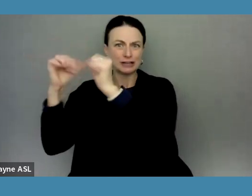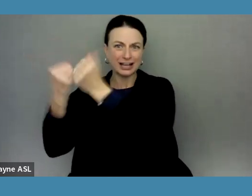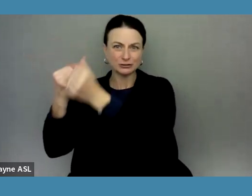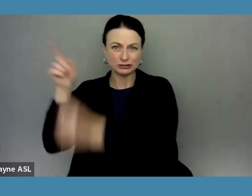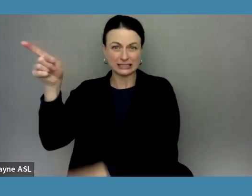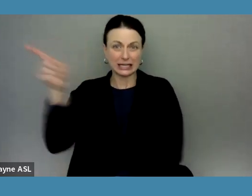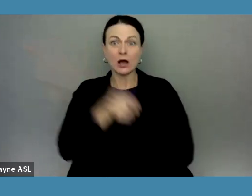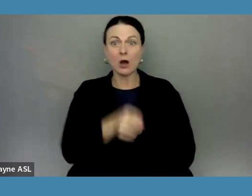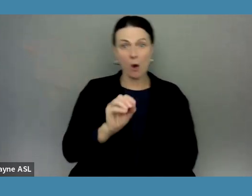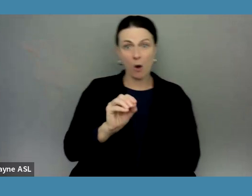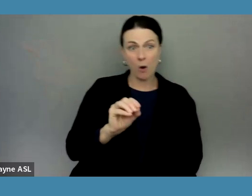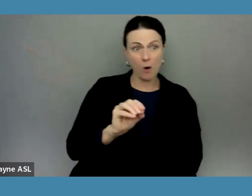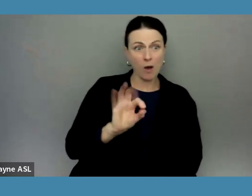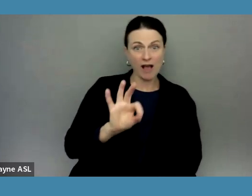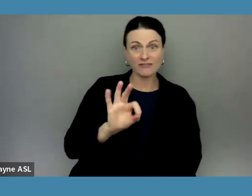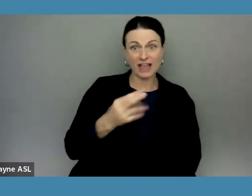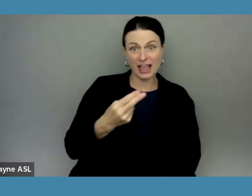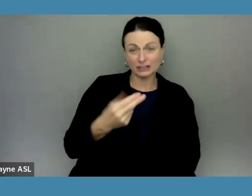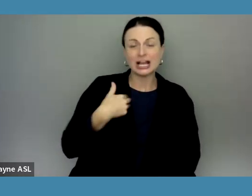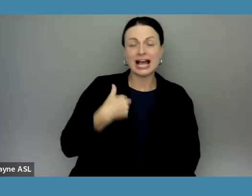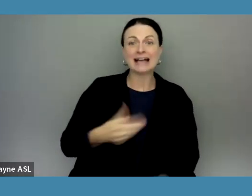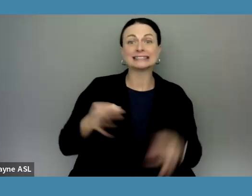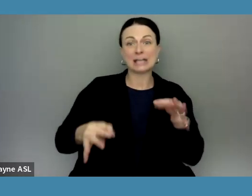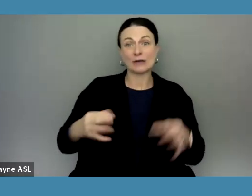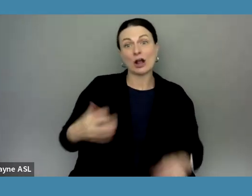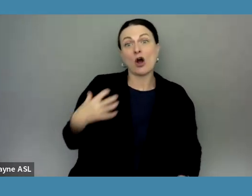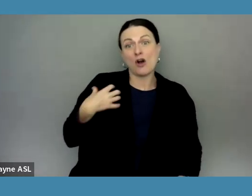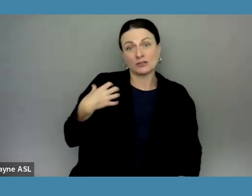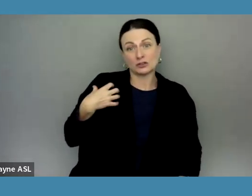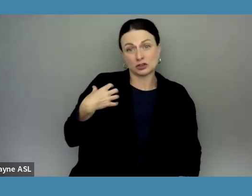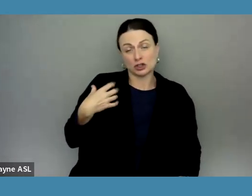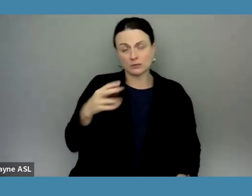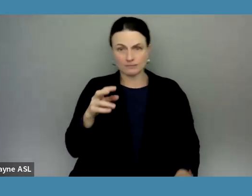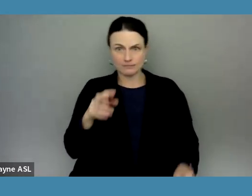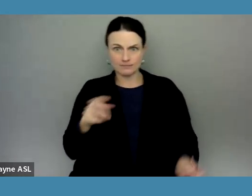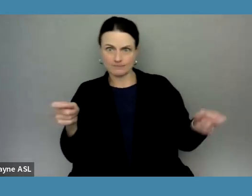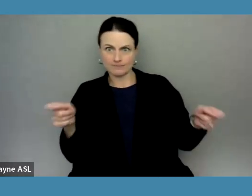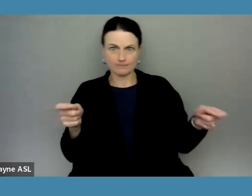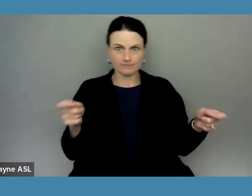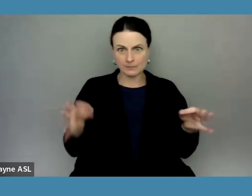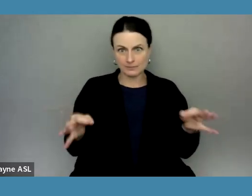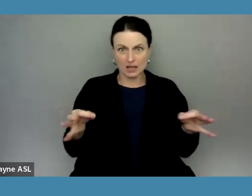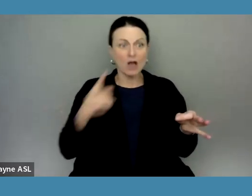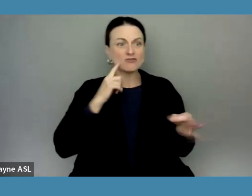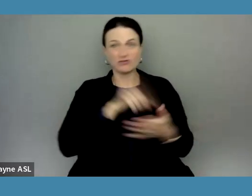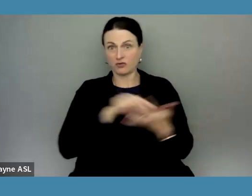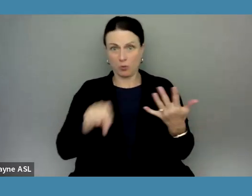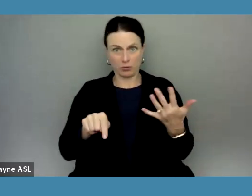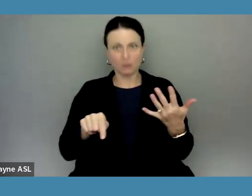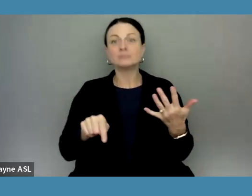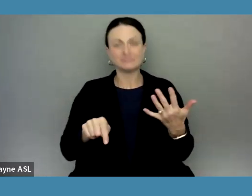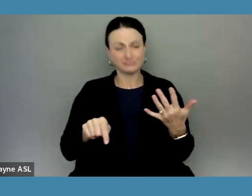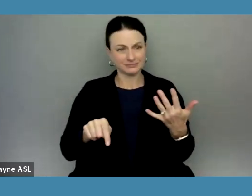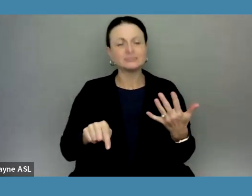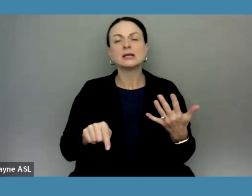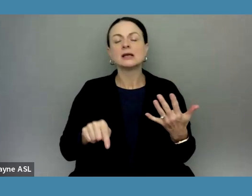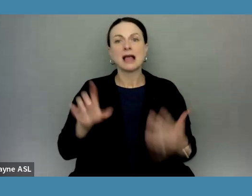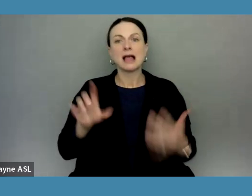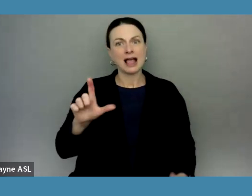who conduct hearings in cases affecting fee for service and managed care recipients as well as LTC waiver clients.